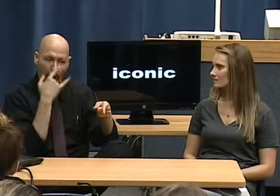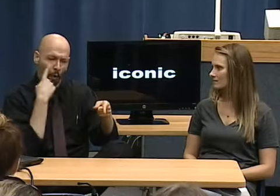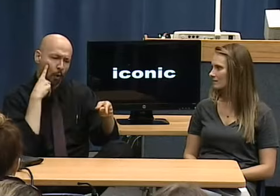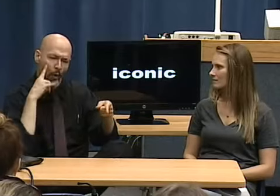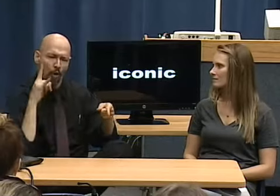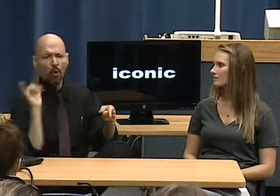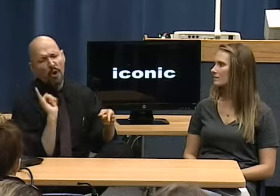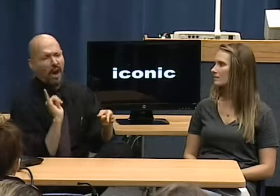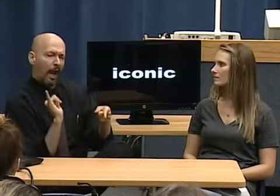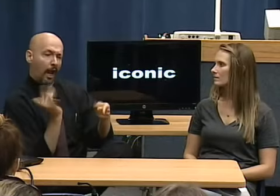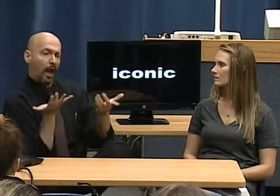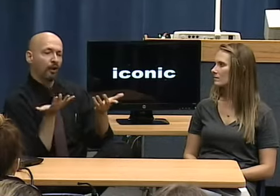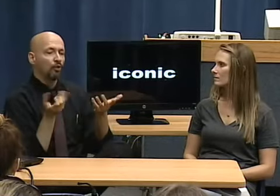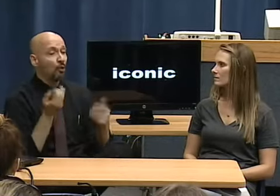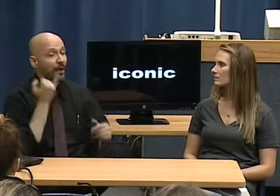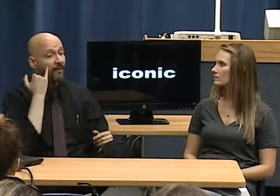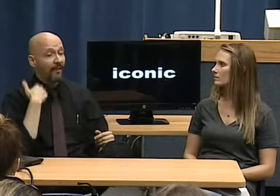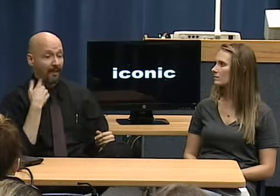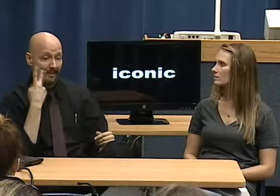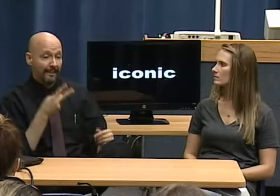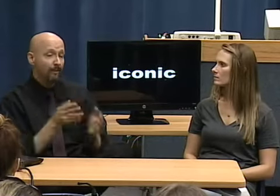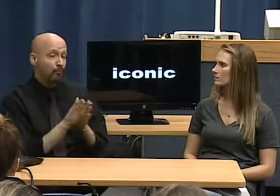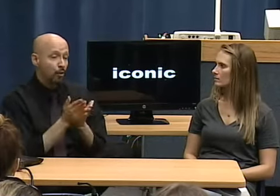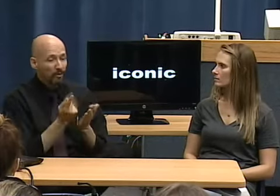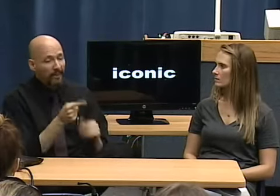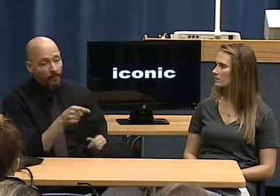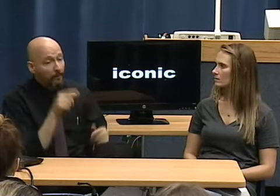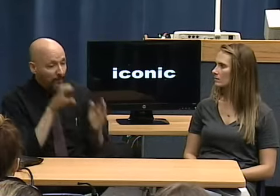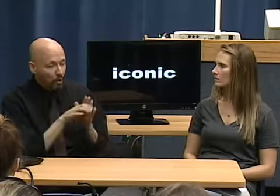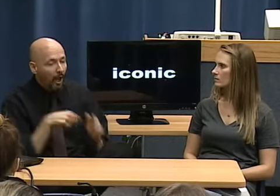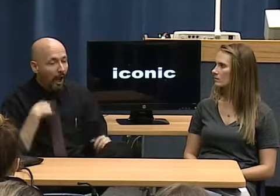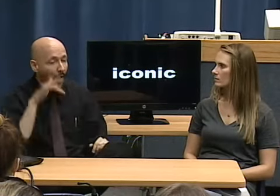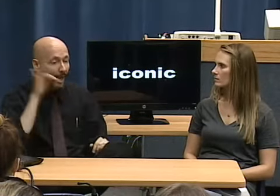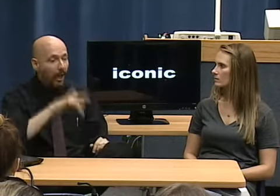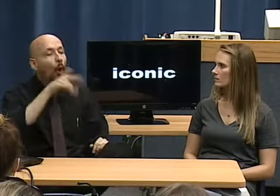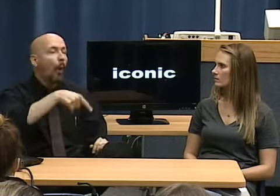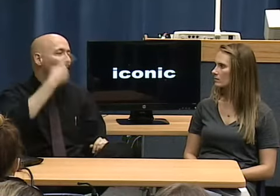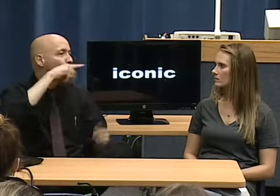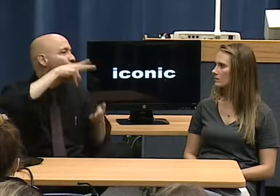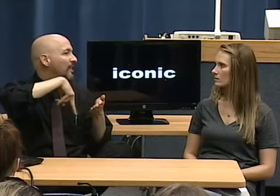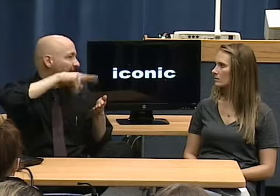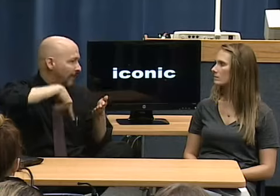Why? Well, they look like... ...if I see a book in that little picture, I click the icon, and a reading program opens.